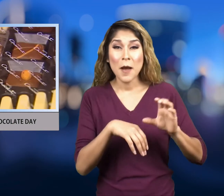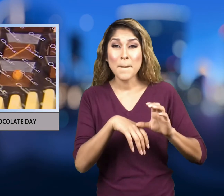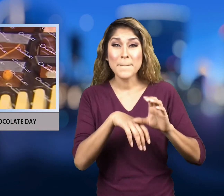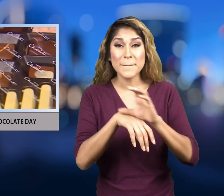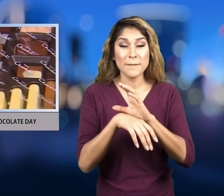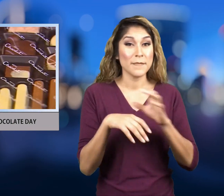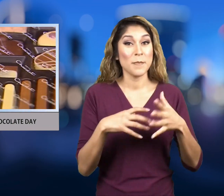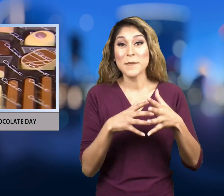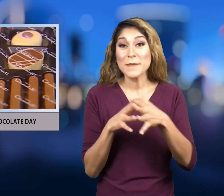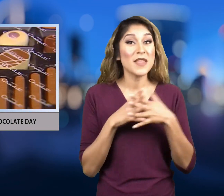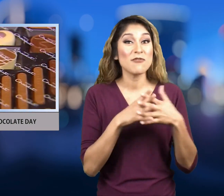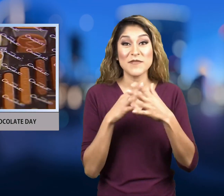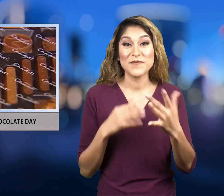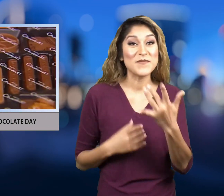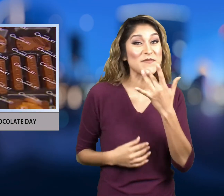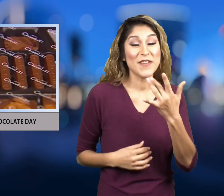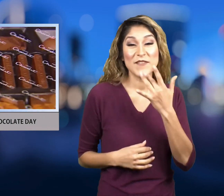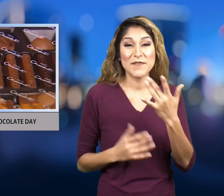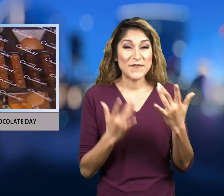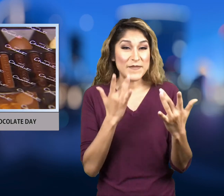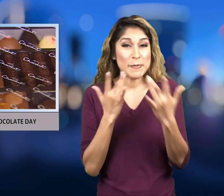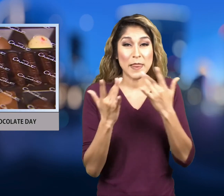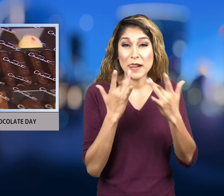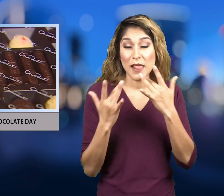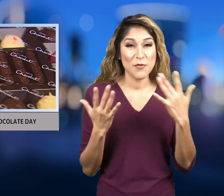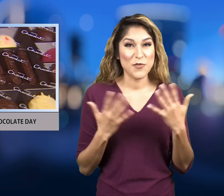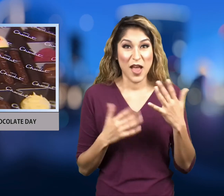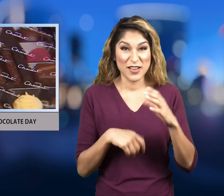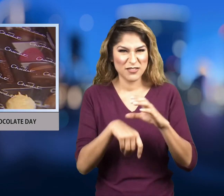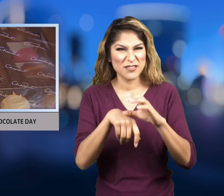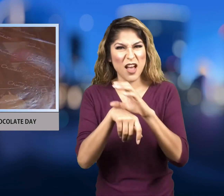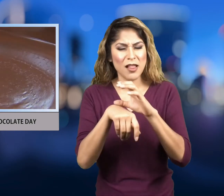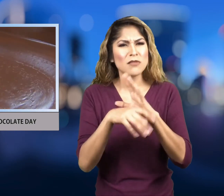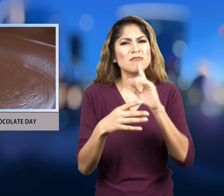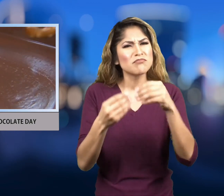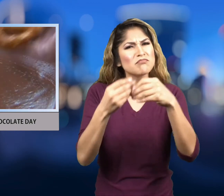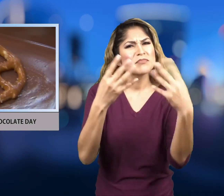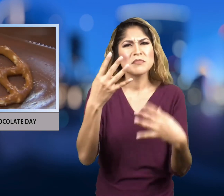Chocolate is America's favorite flavor.